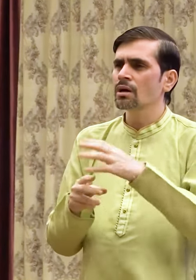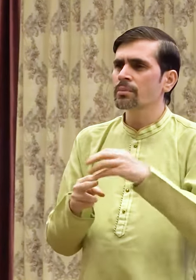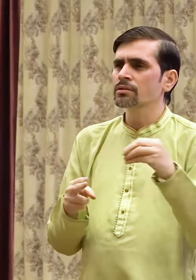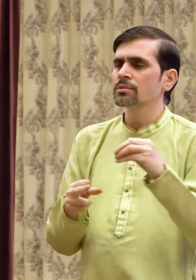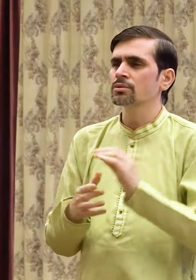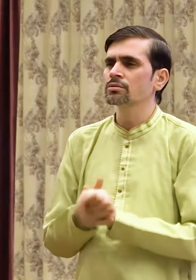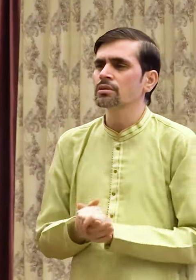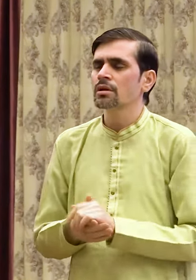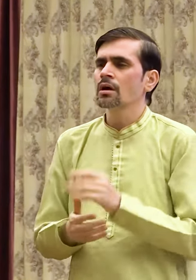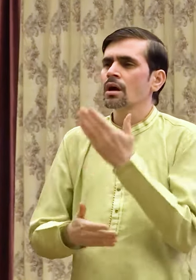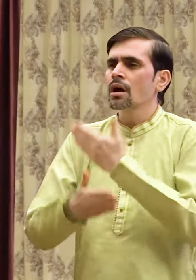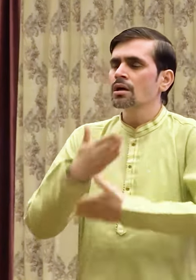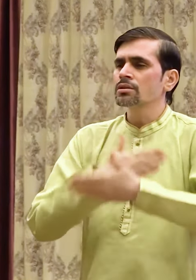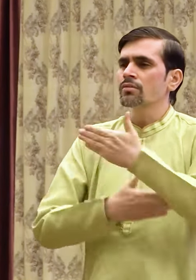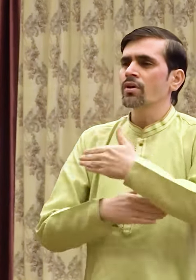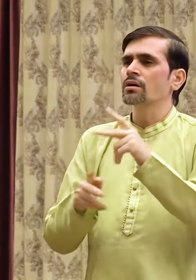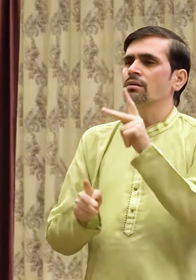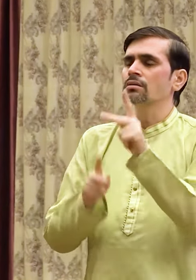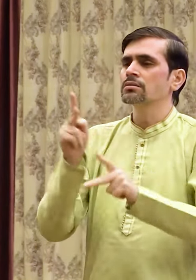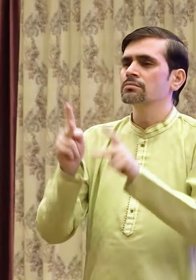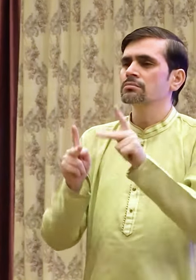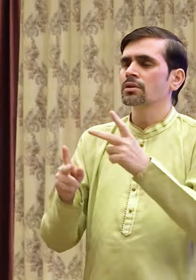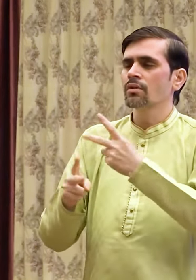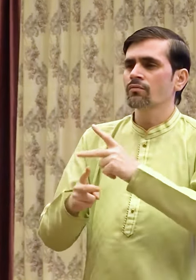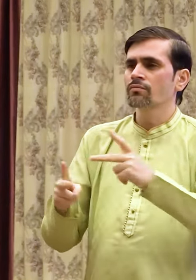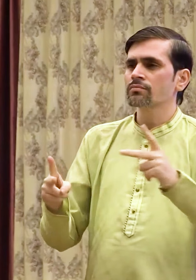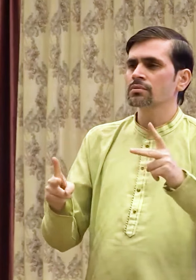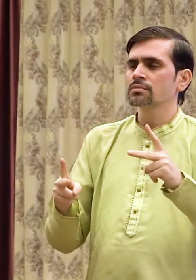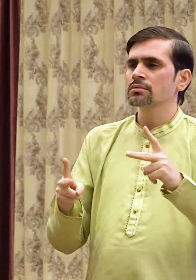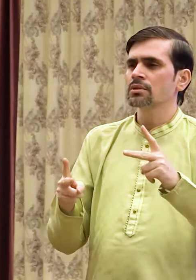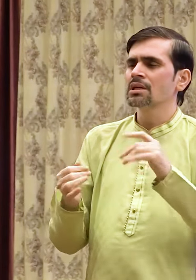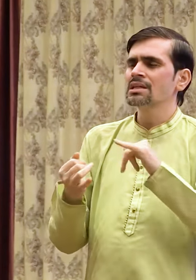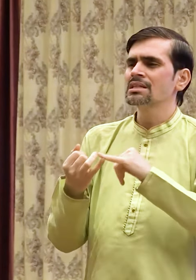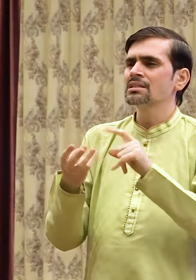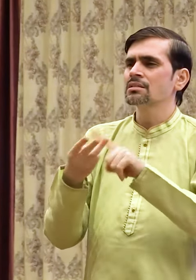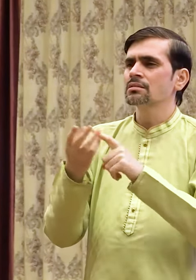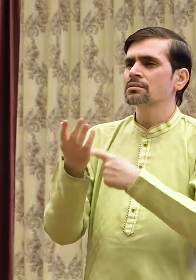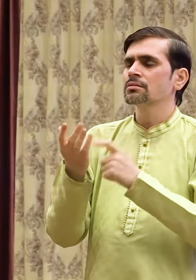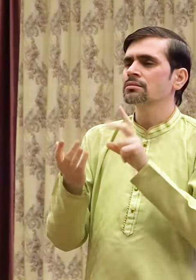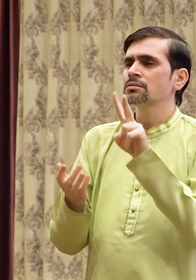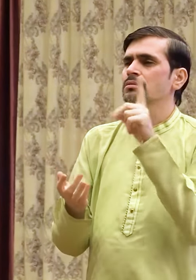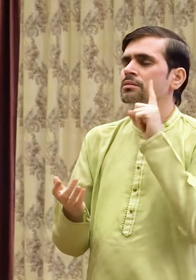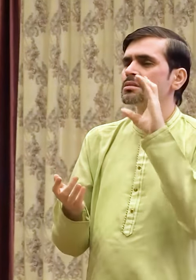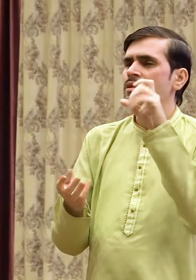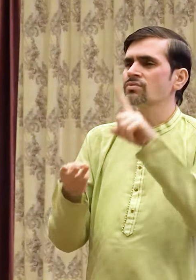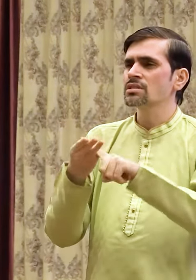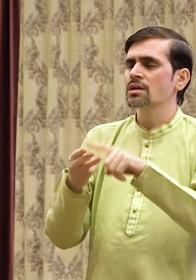we are providing different services and gadgets